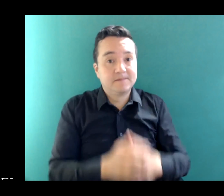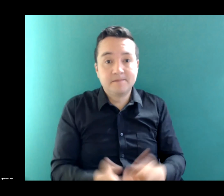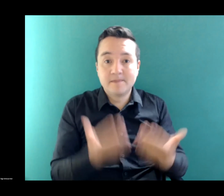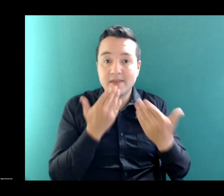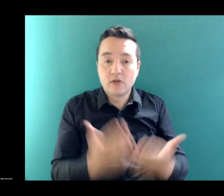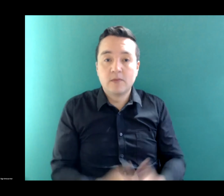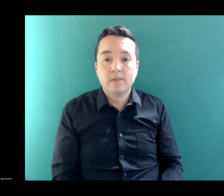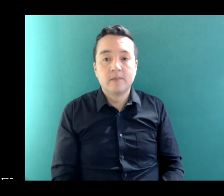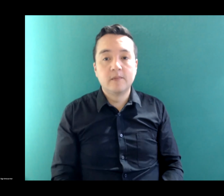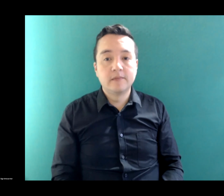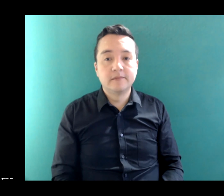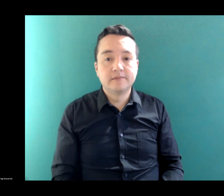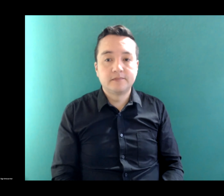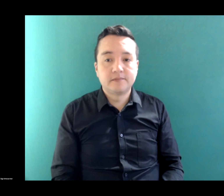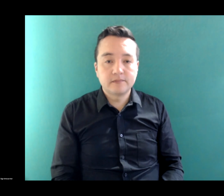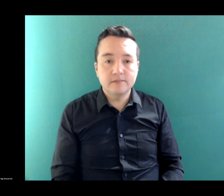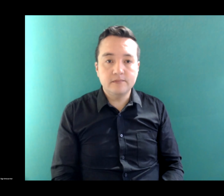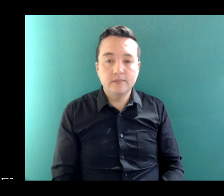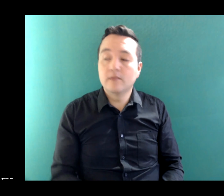It would be helpful to share with us the experience working with multi-sectorial platforms on promoting digital accessibility and ICT's in Brazil for persons with disabilities.